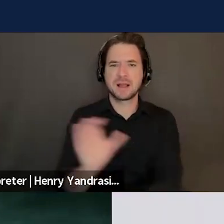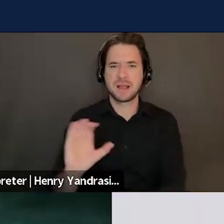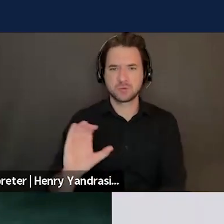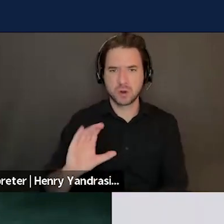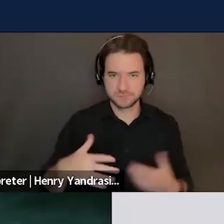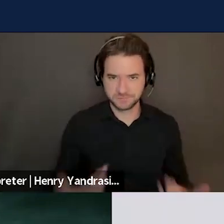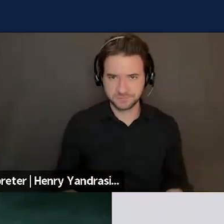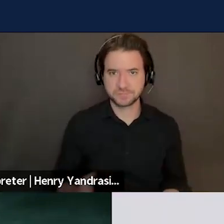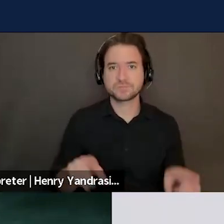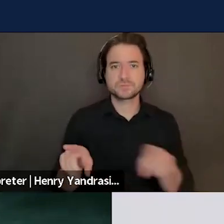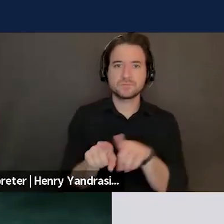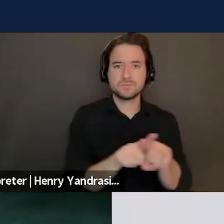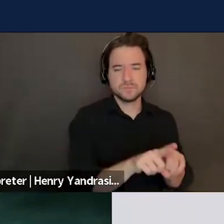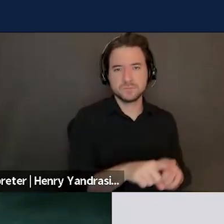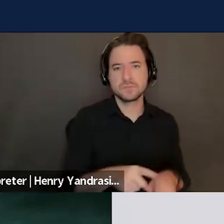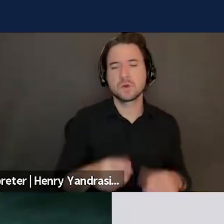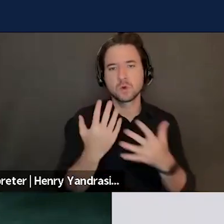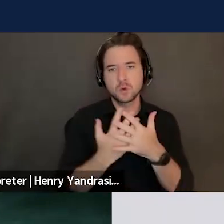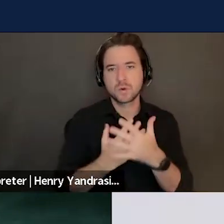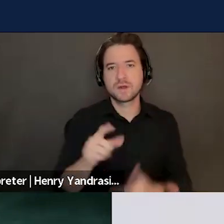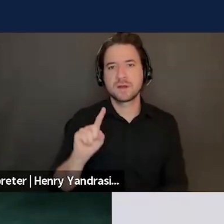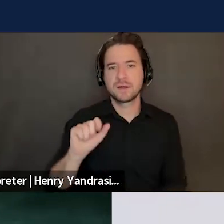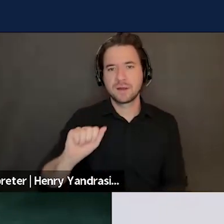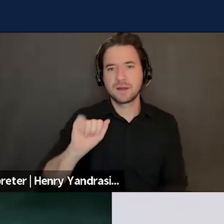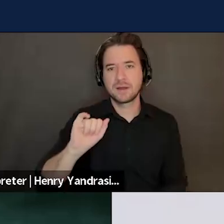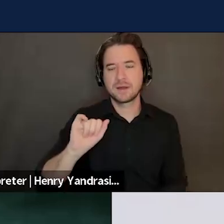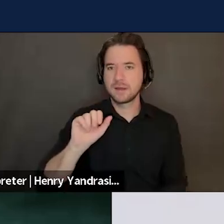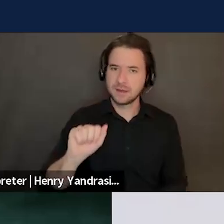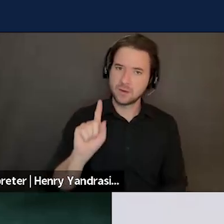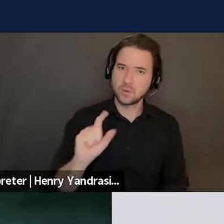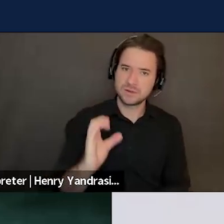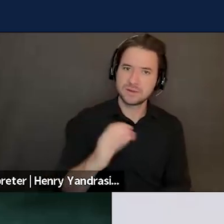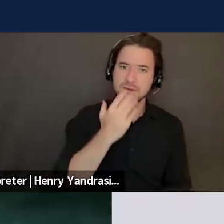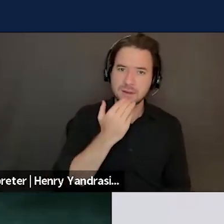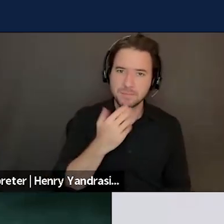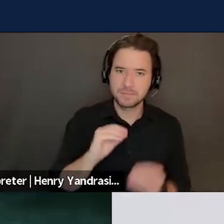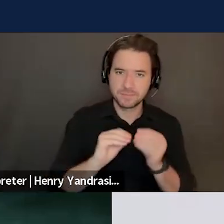We also do screenings for, like, A1C, and in some cases, we can include.